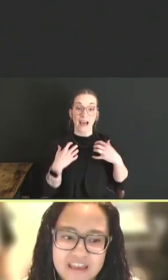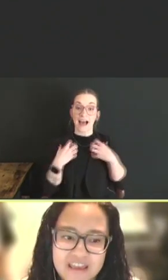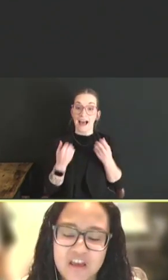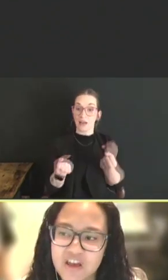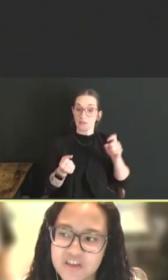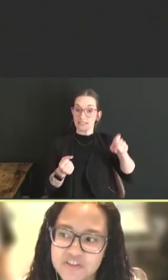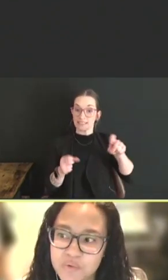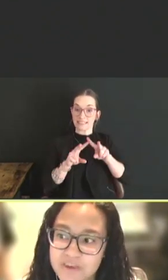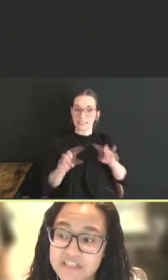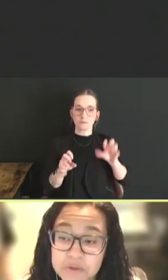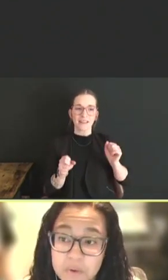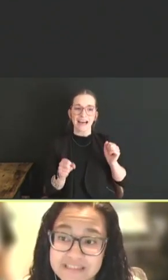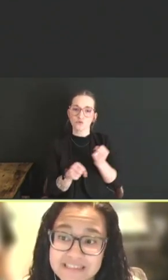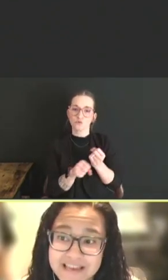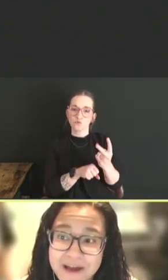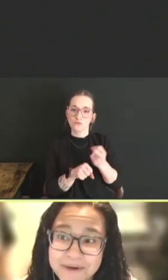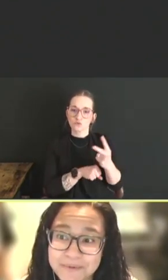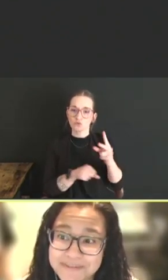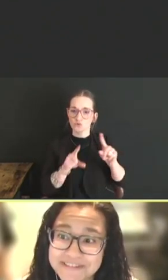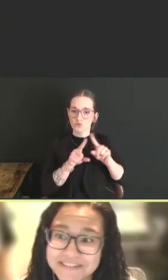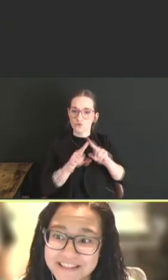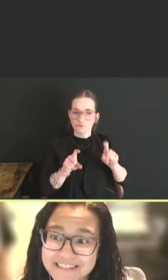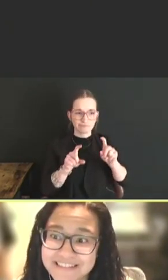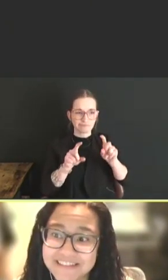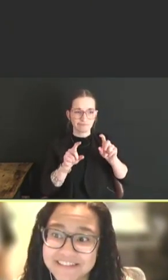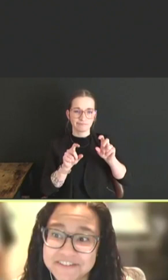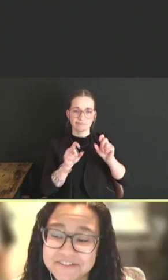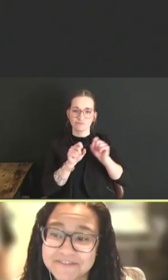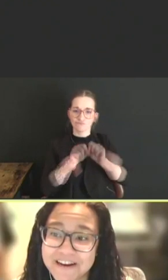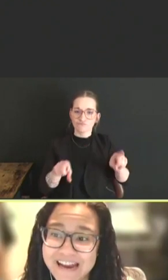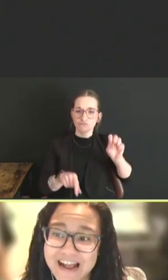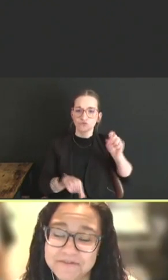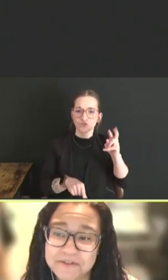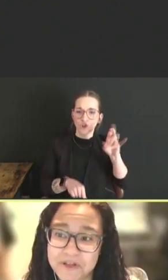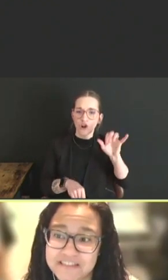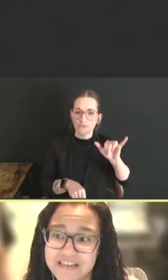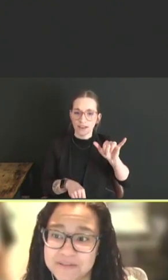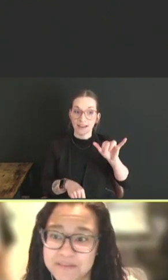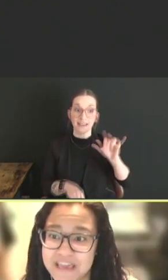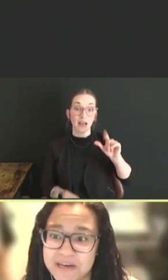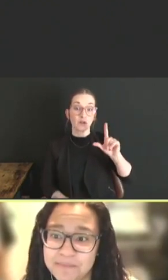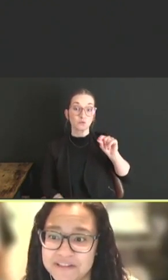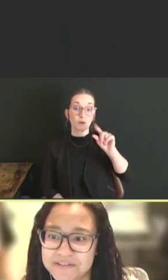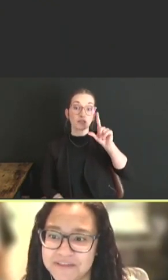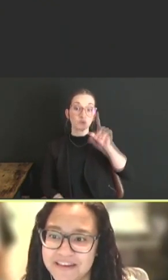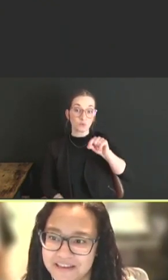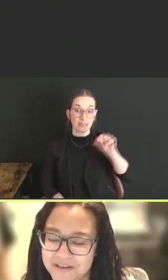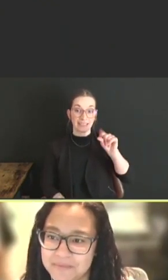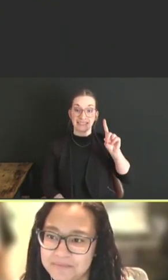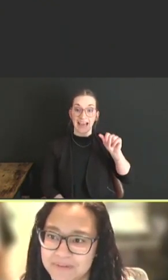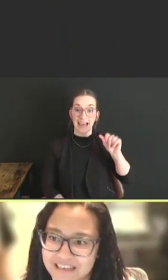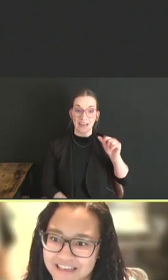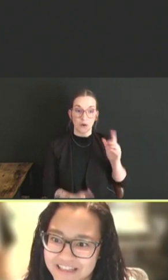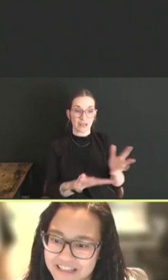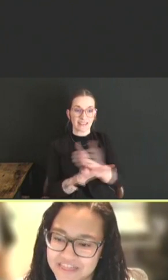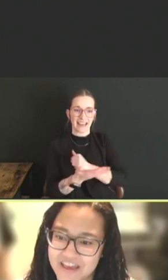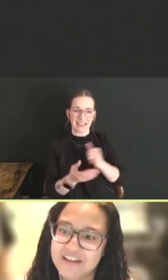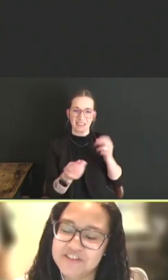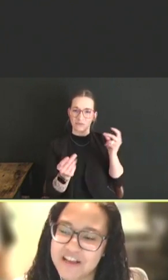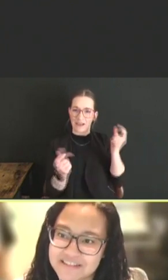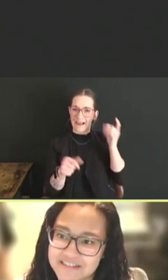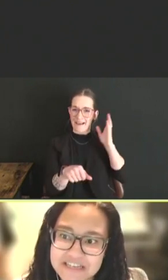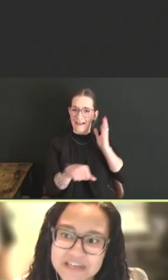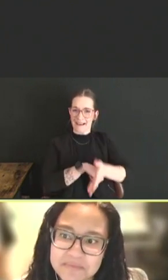the 2020 data was collected right after lockdowns began in Pennsylvania, meaning that Jen's team,